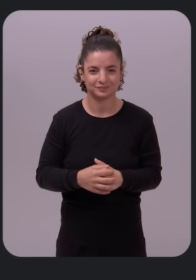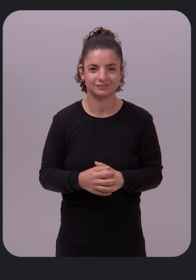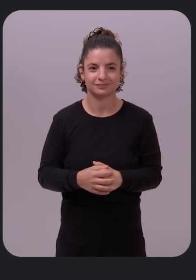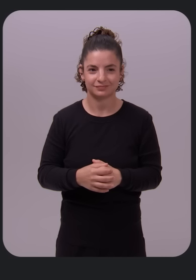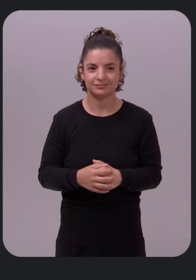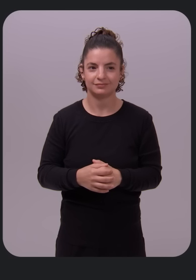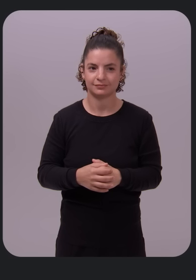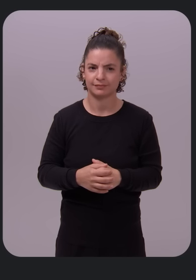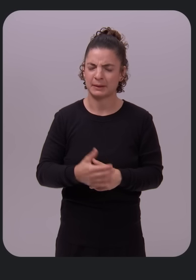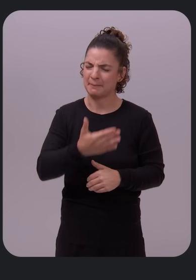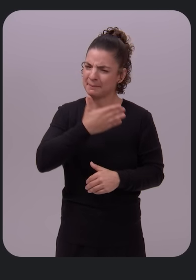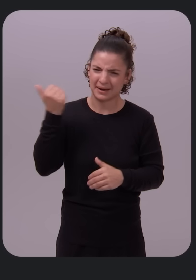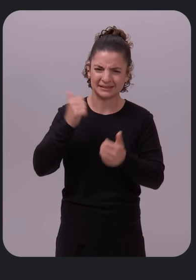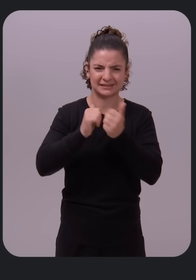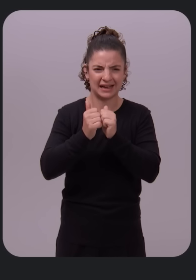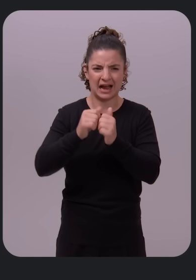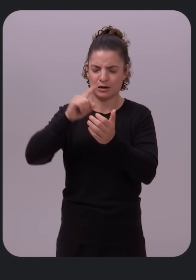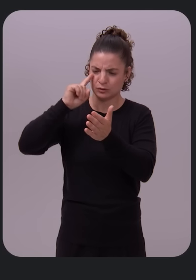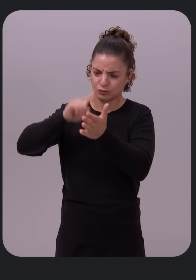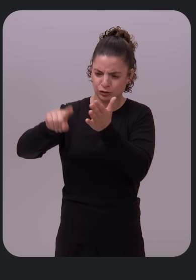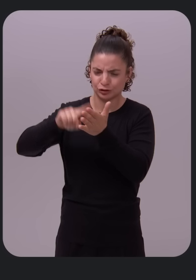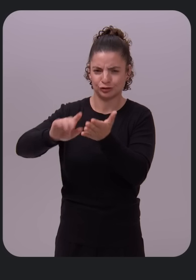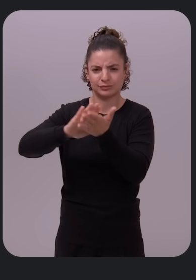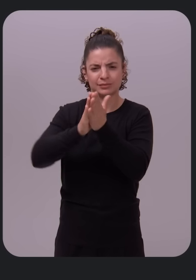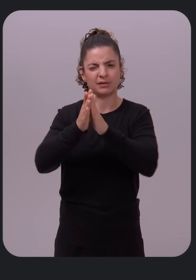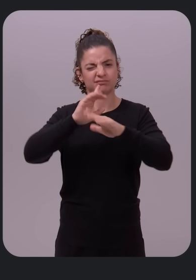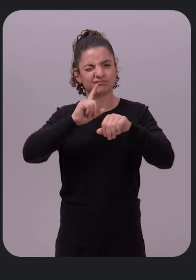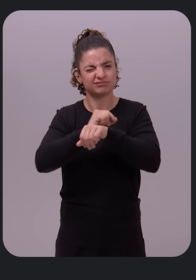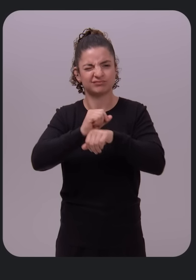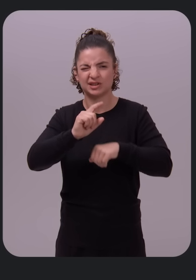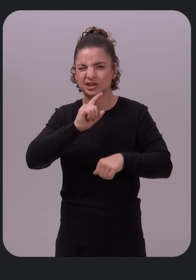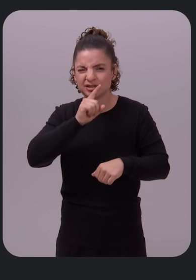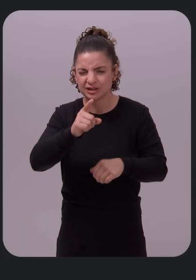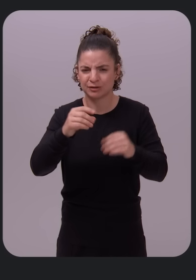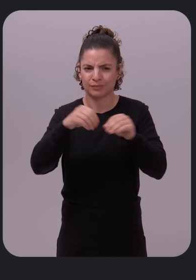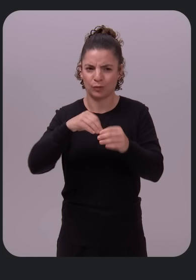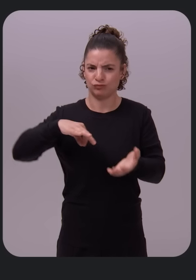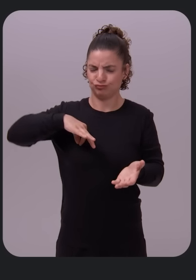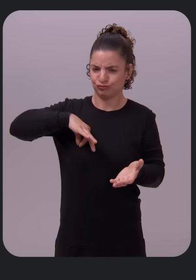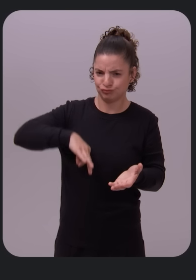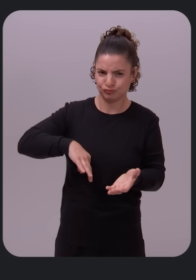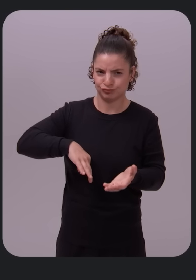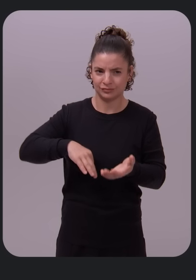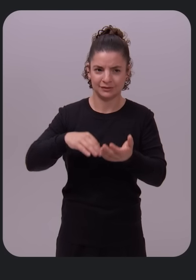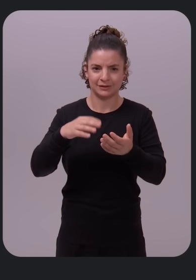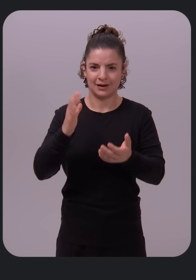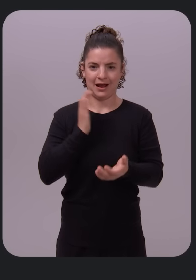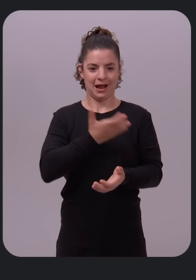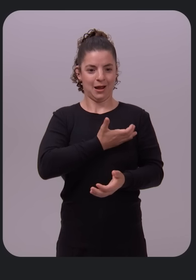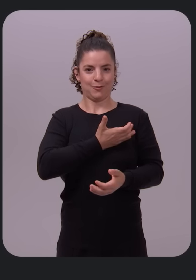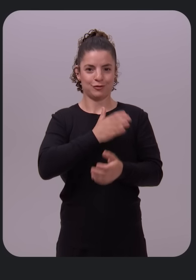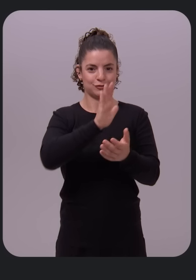The best way we can bring research into reality is to make it really useful in your own reality.